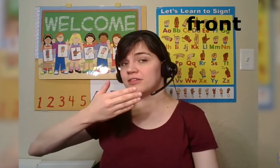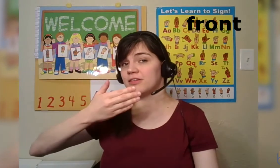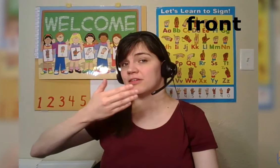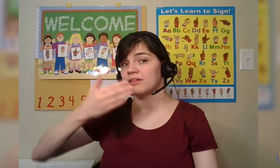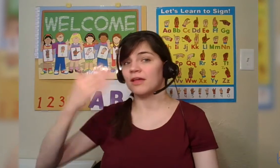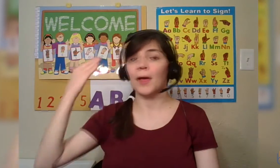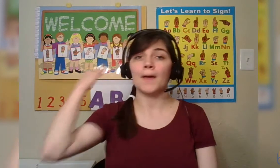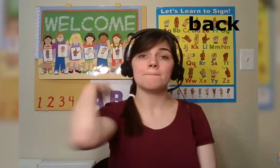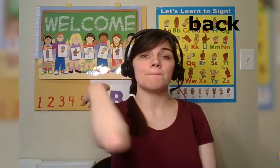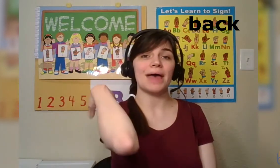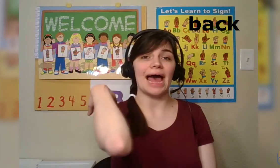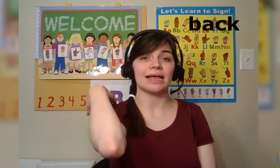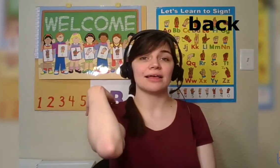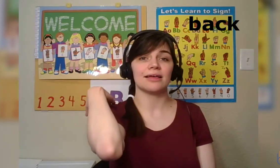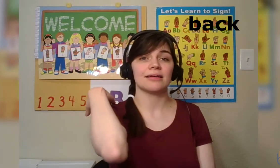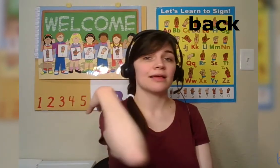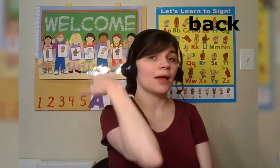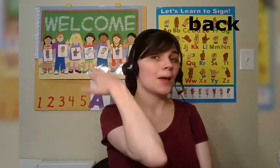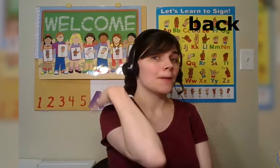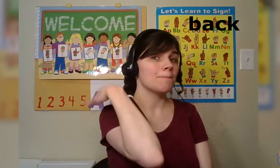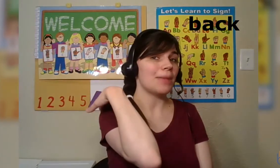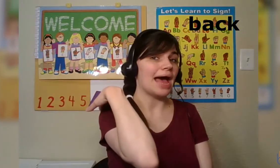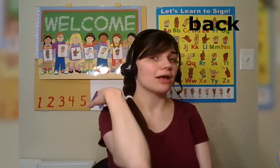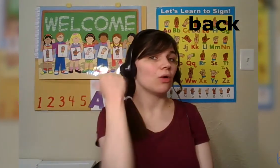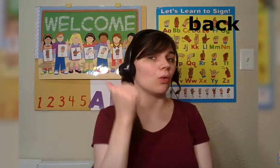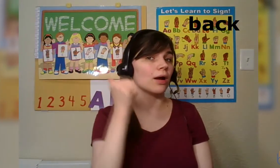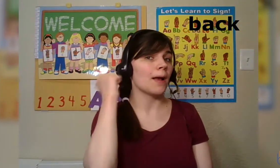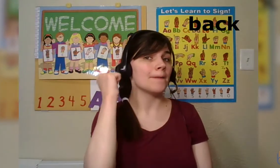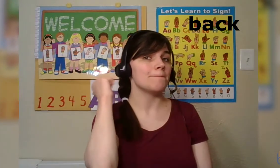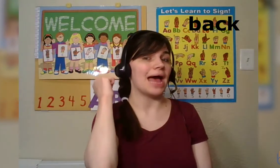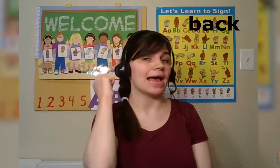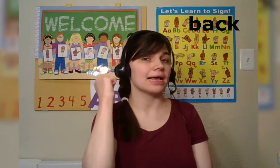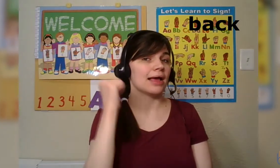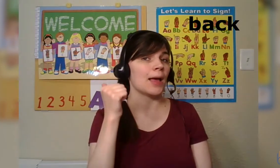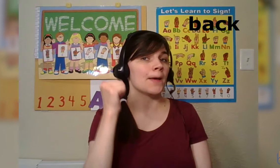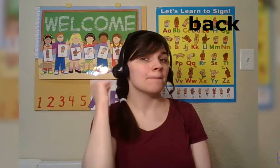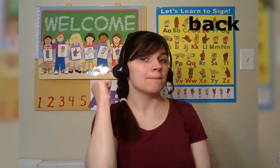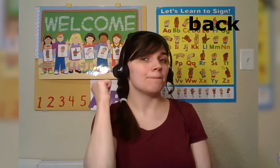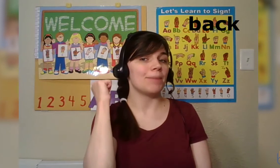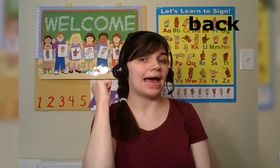Back. Back. Or, back. Back.